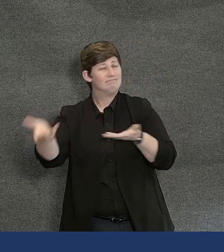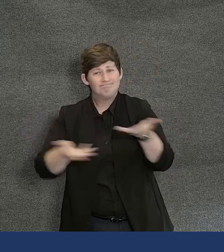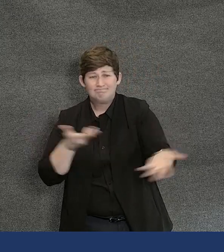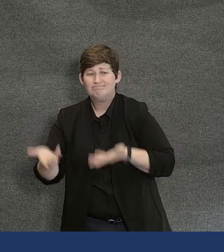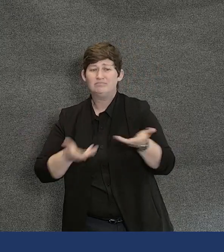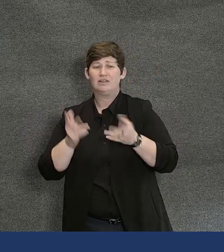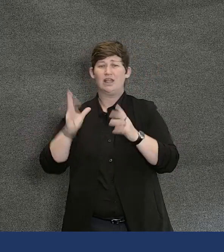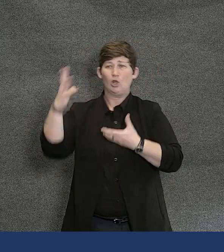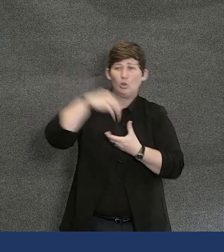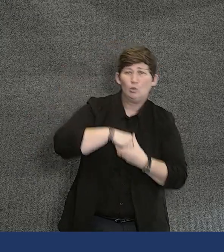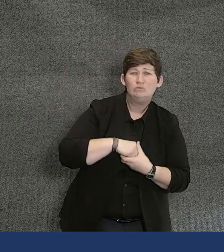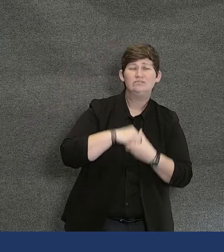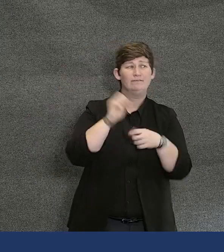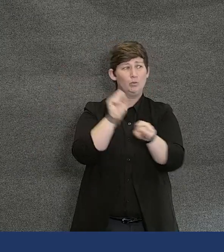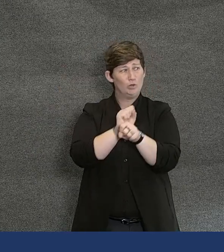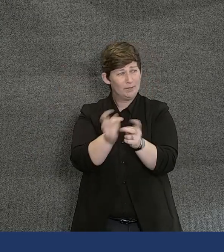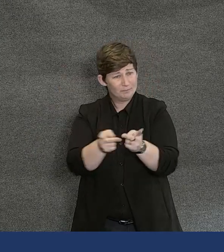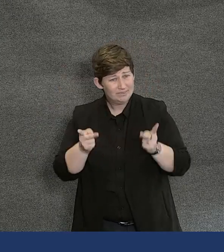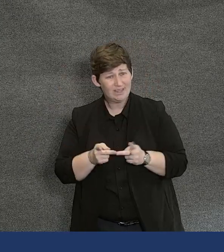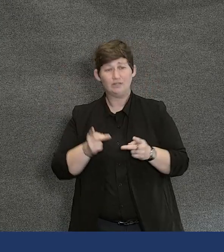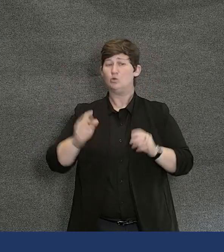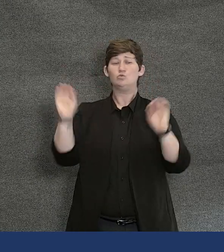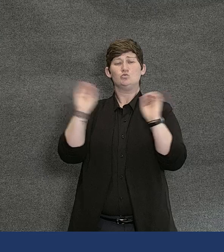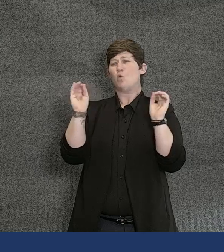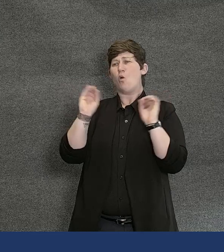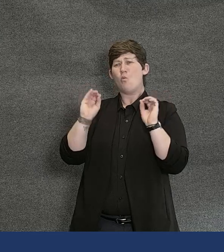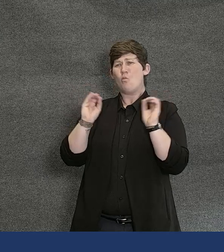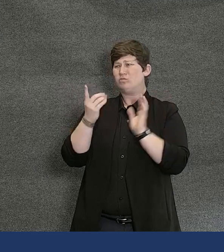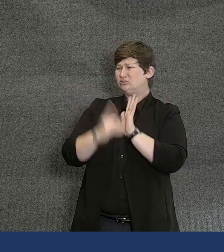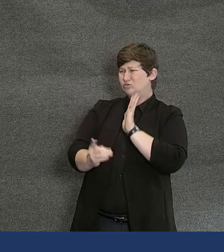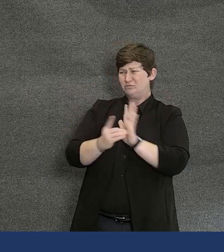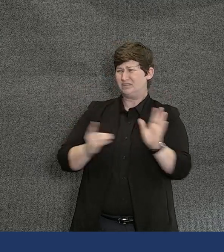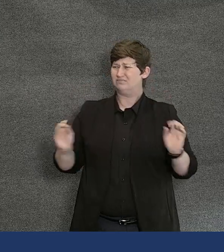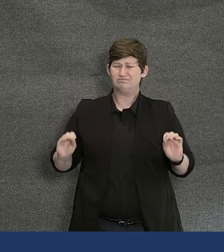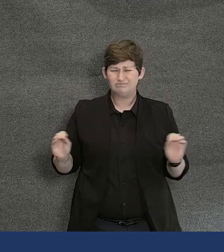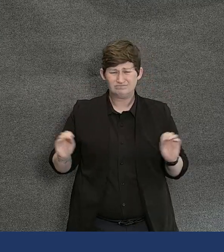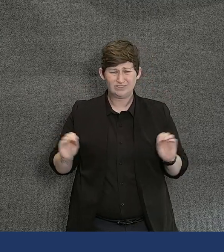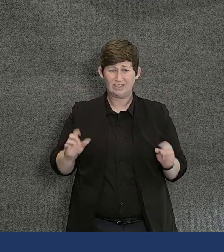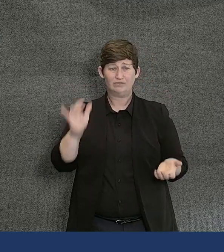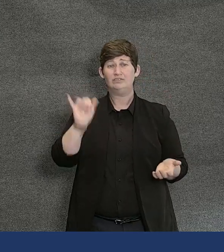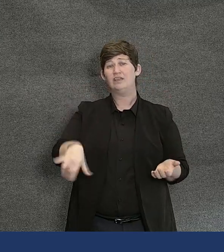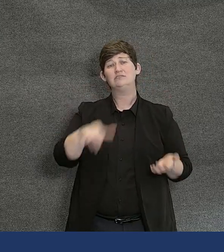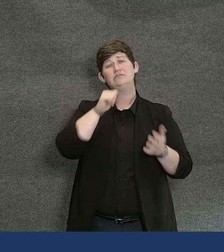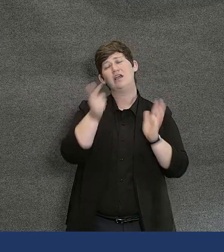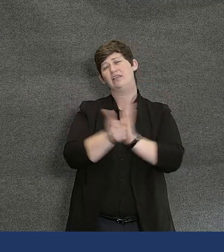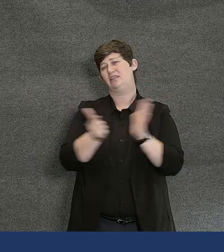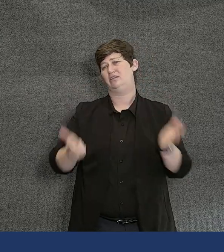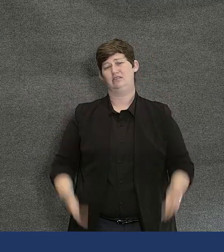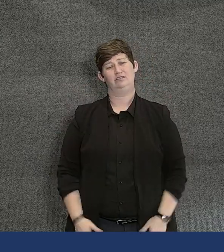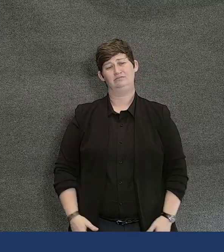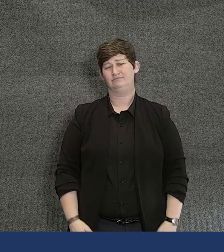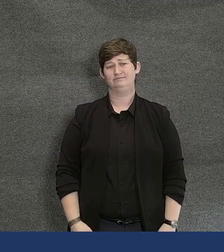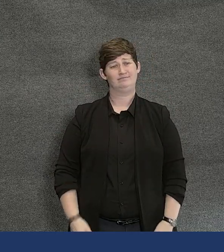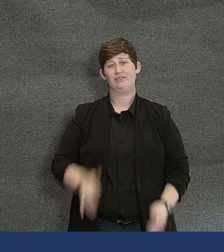will be encouraged to reach their full potential, is not discrimination.